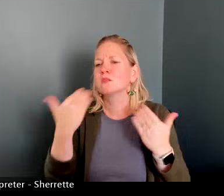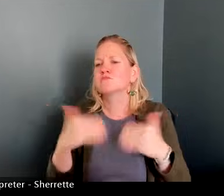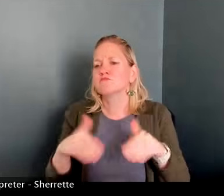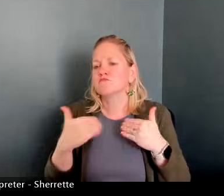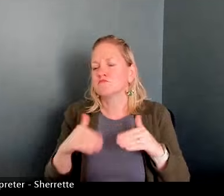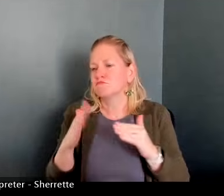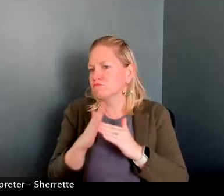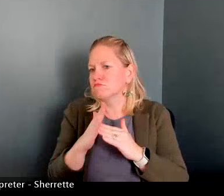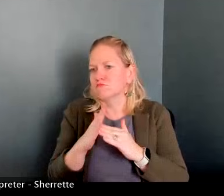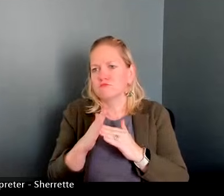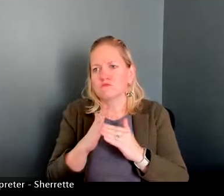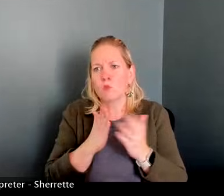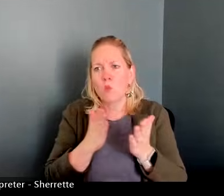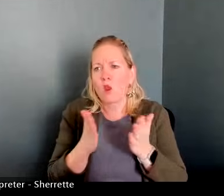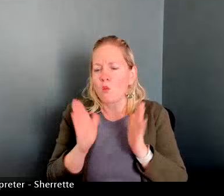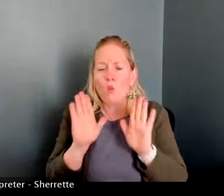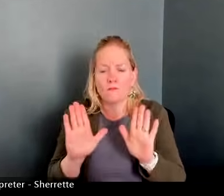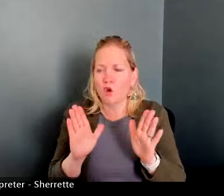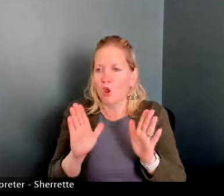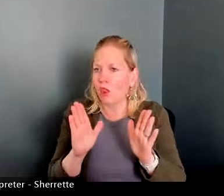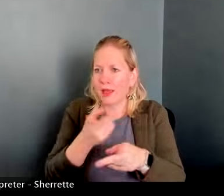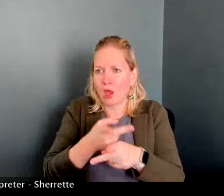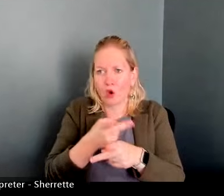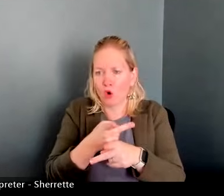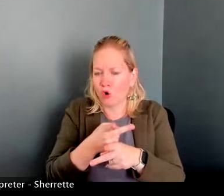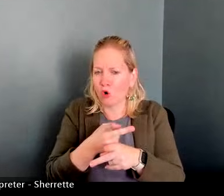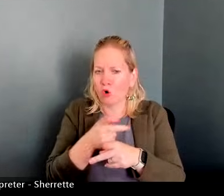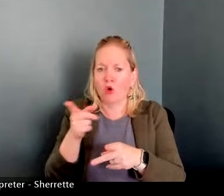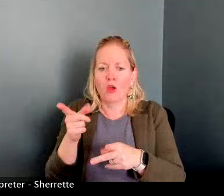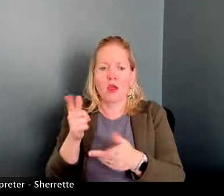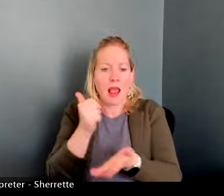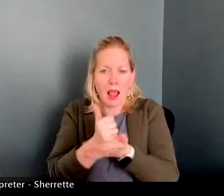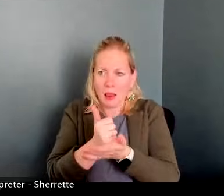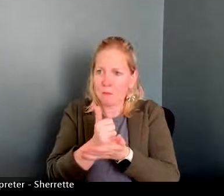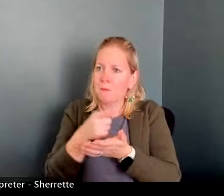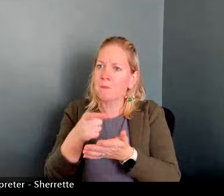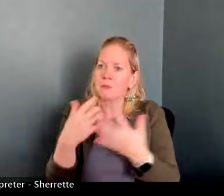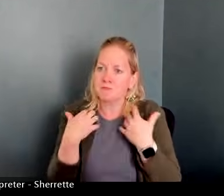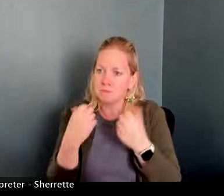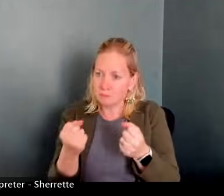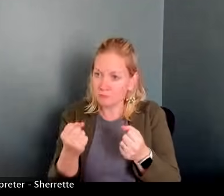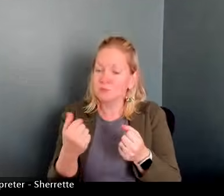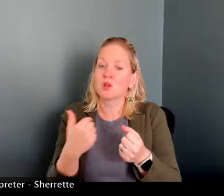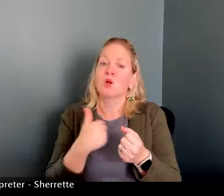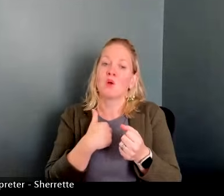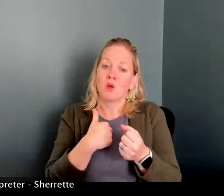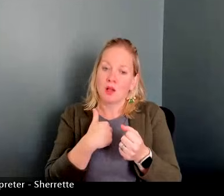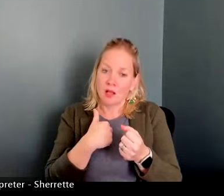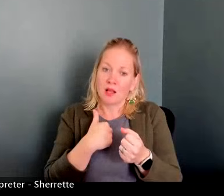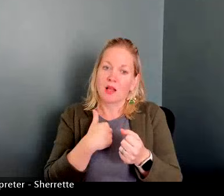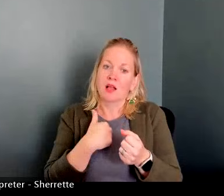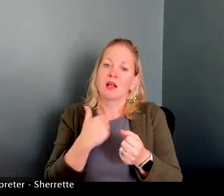you know. Got a pain under control enough for us to end up getting back on the road, heading back home, and then to turn around us when our doctor called us and said we